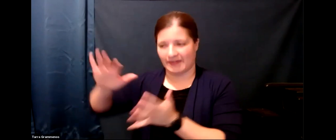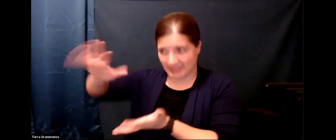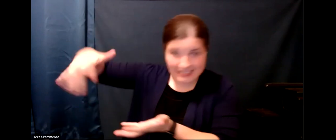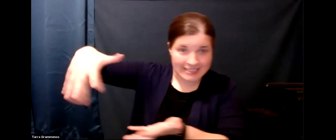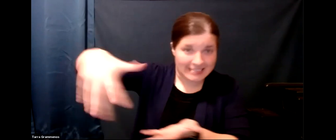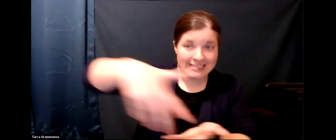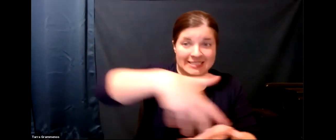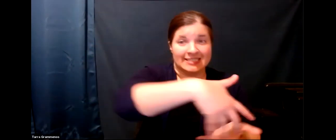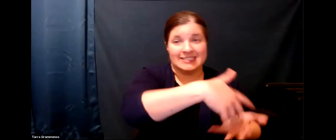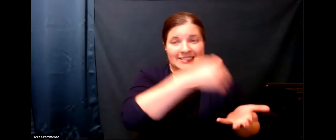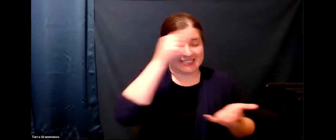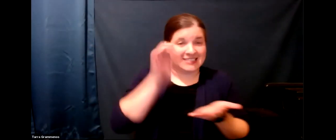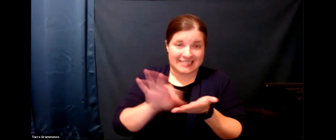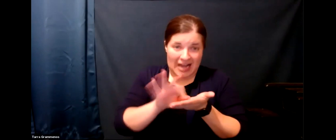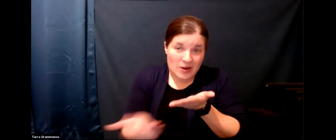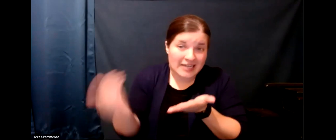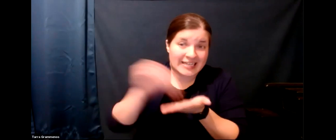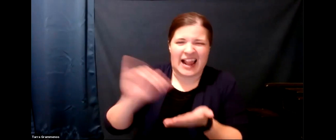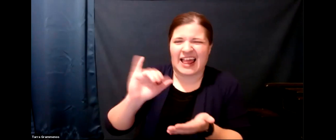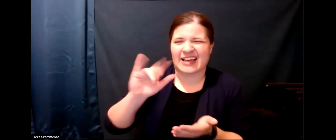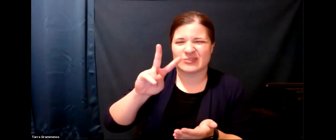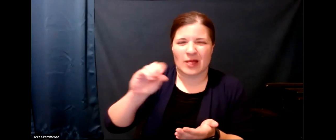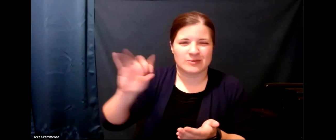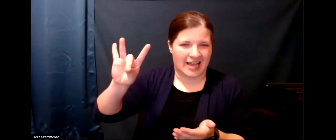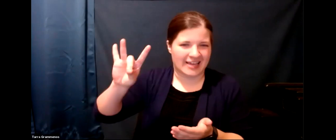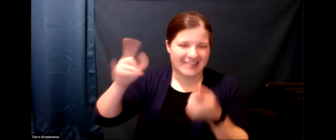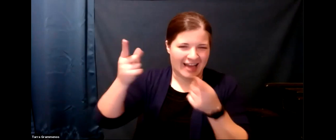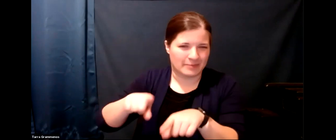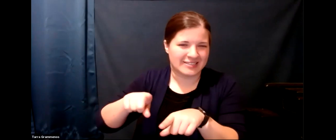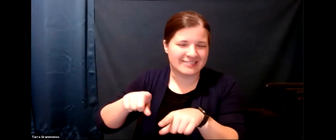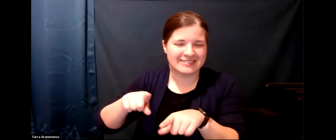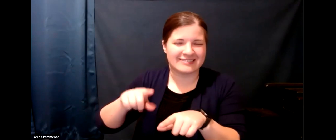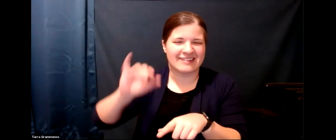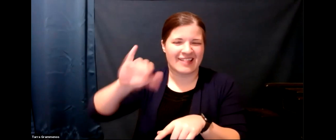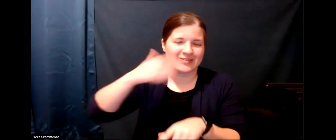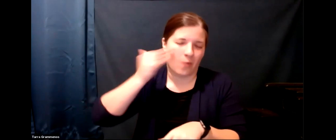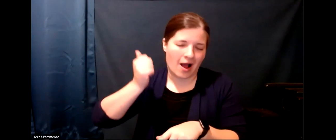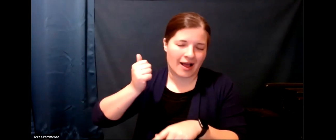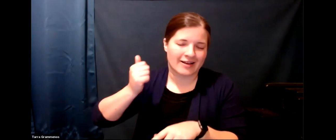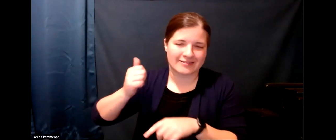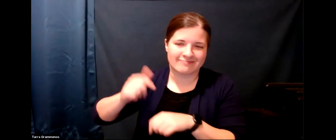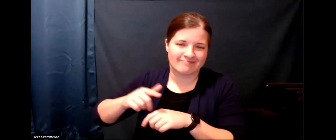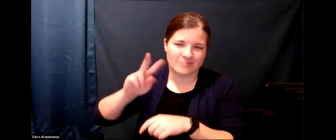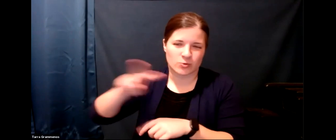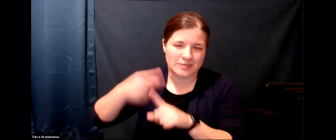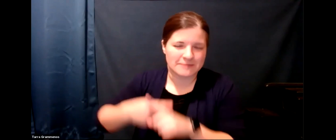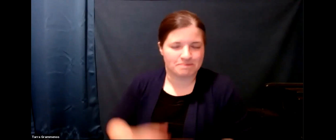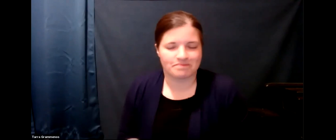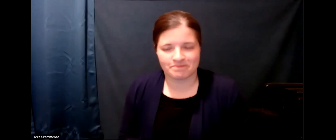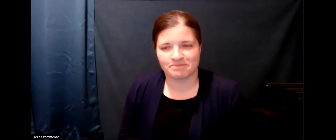and count all of them like 2008. Migdalia Rogers: That's what I was curious about.